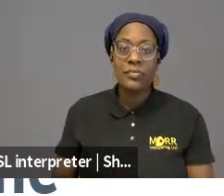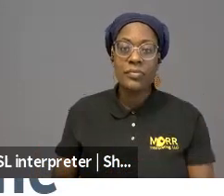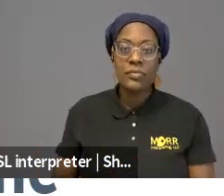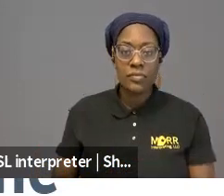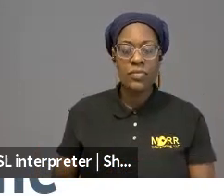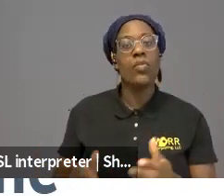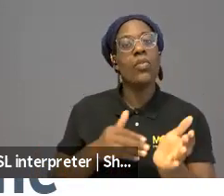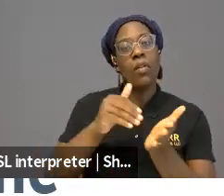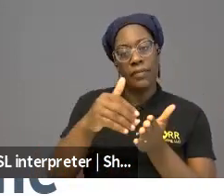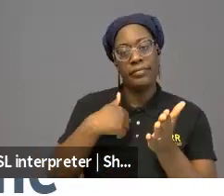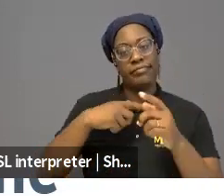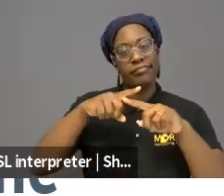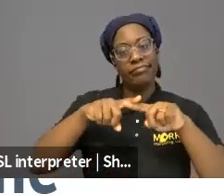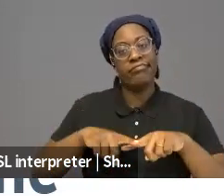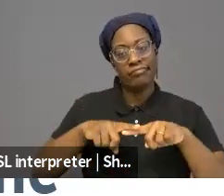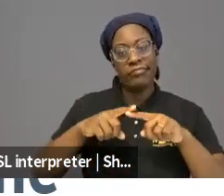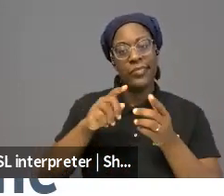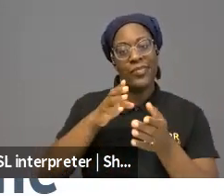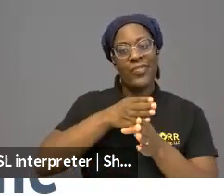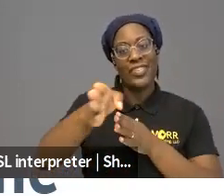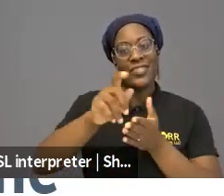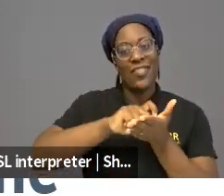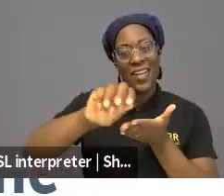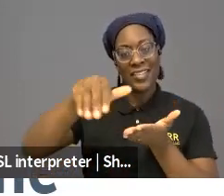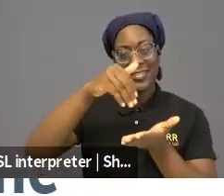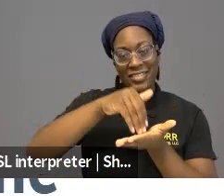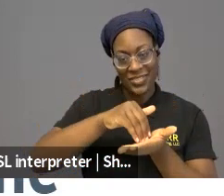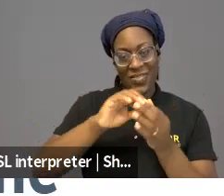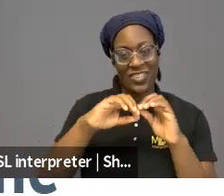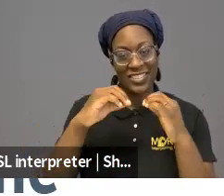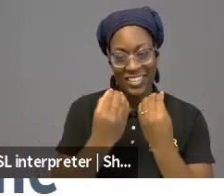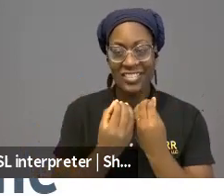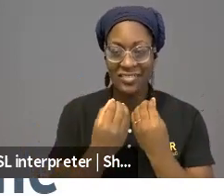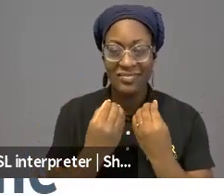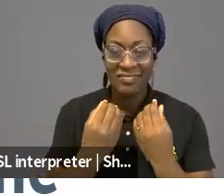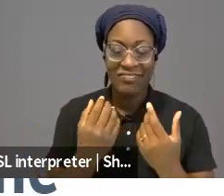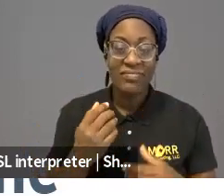even just in those online spaces. And in more official capacities, I've depended on